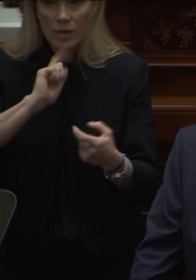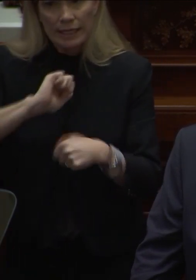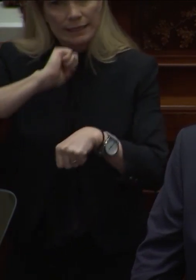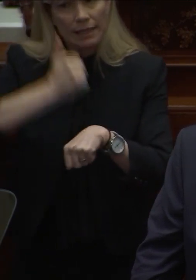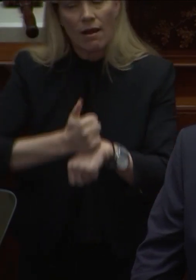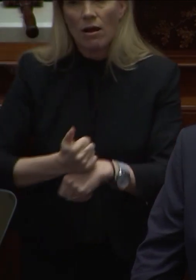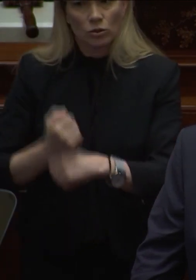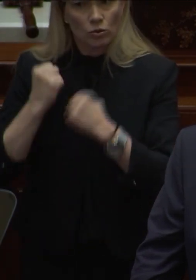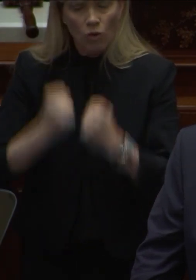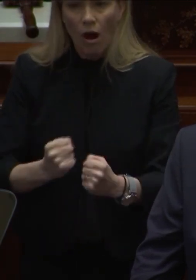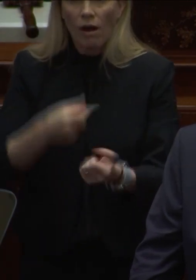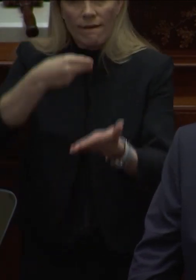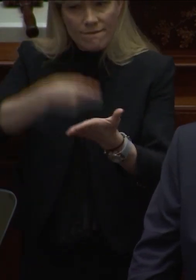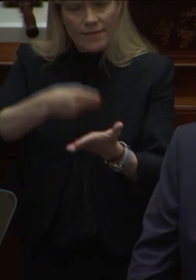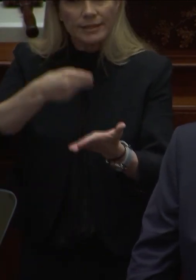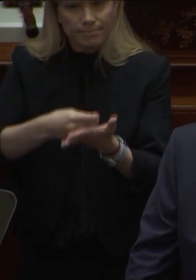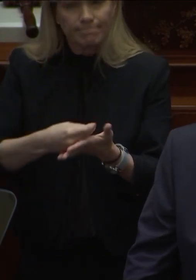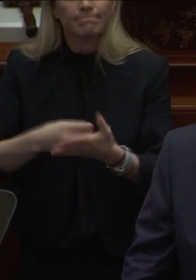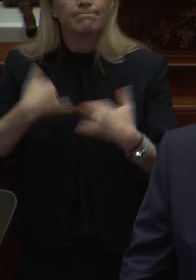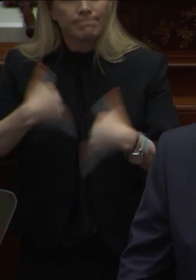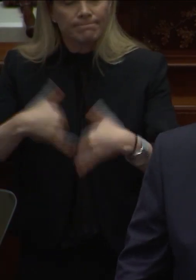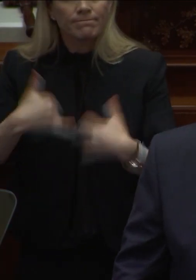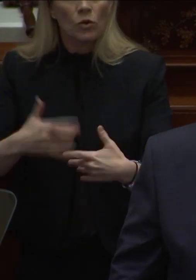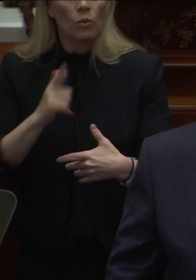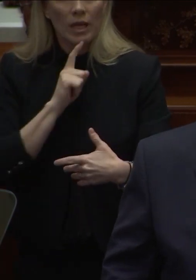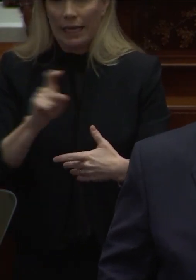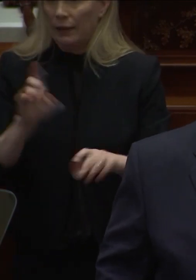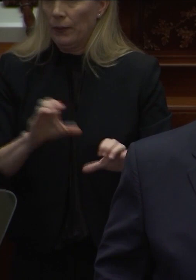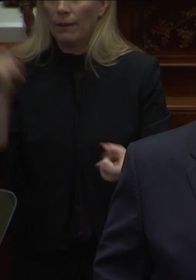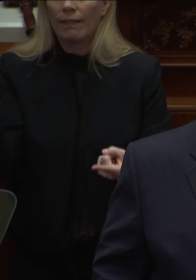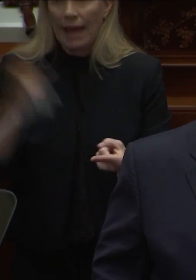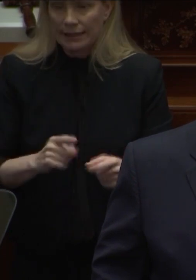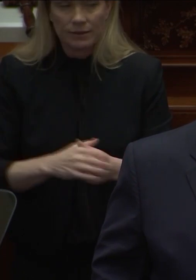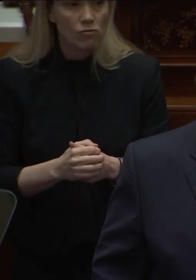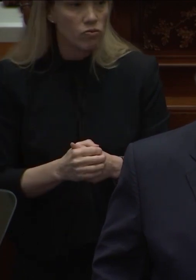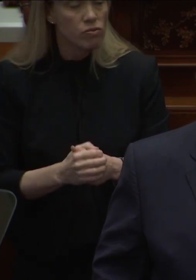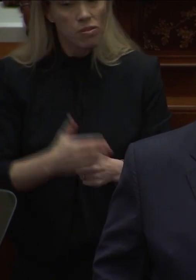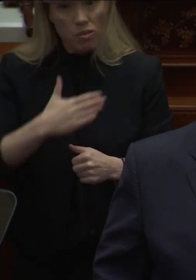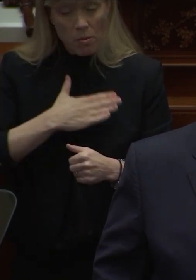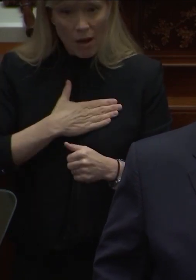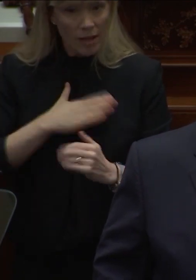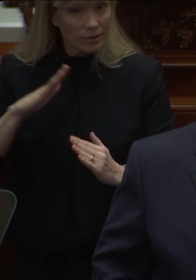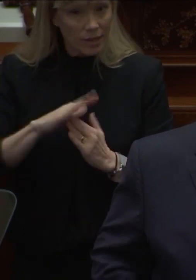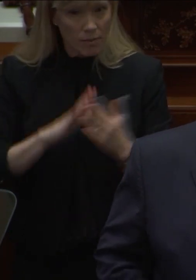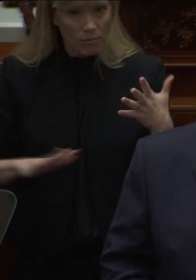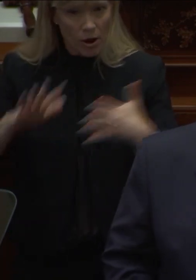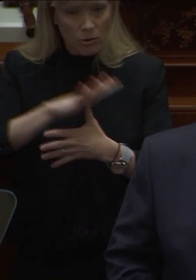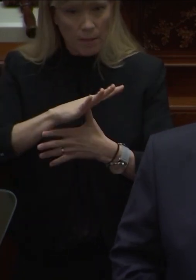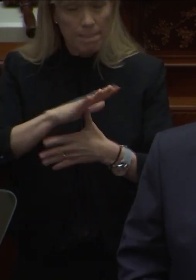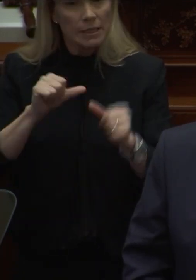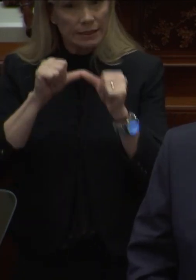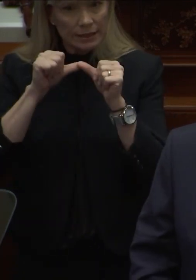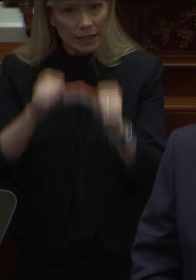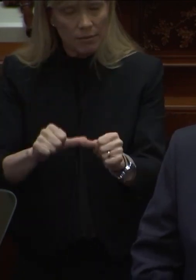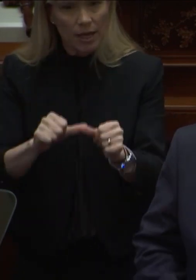AND WITHOUT A COMMITMENT TO REACHING FIRM FISCAL GROUND, WE WILL SOON BE ABLE TO DO EVEN LESS.